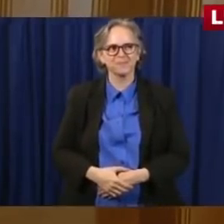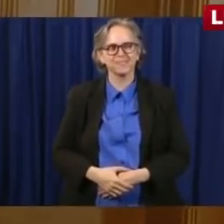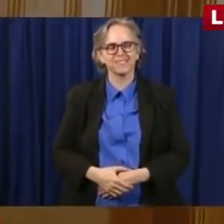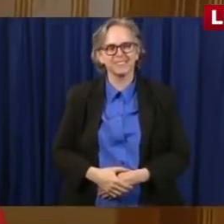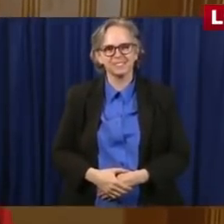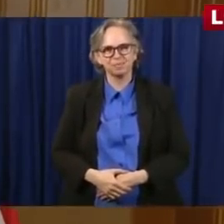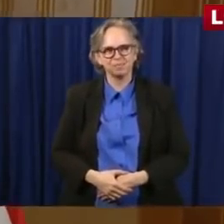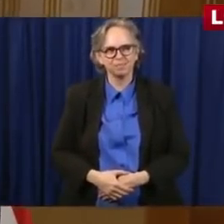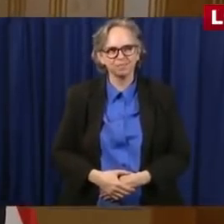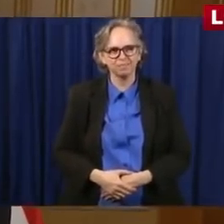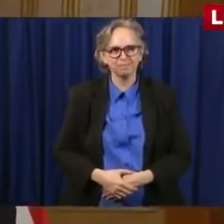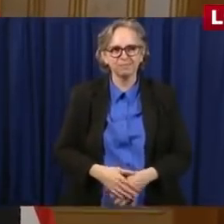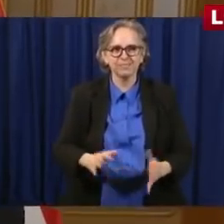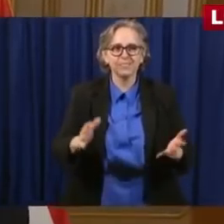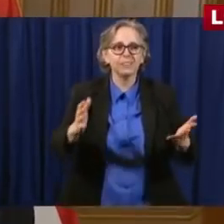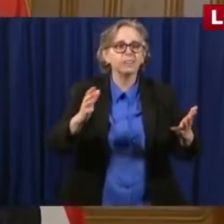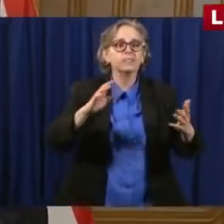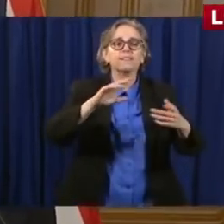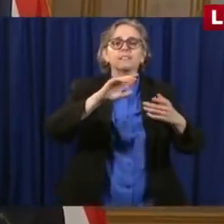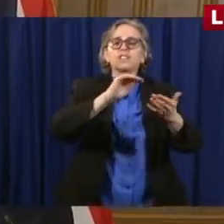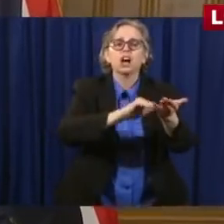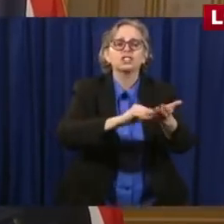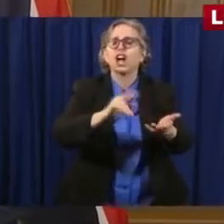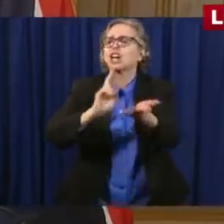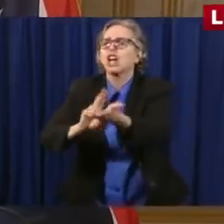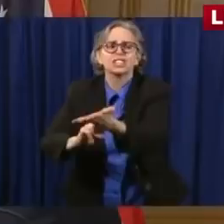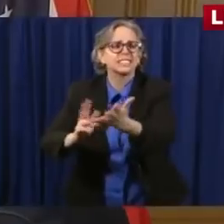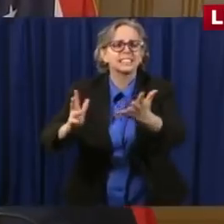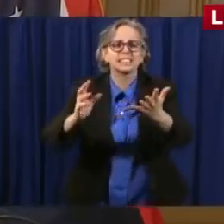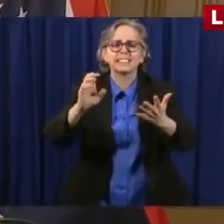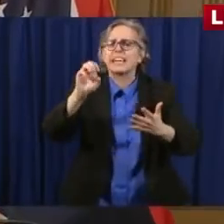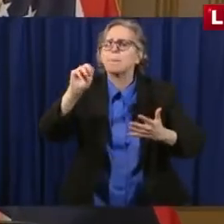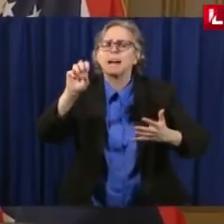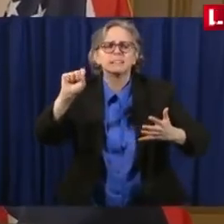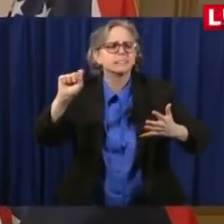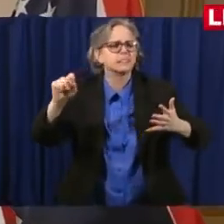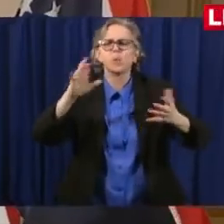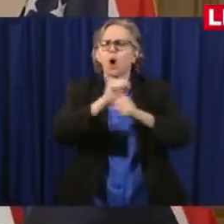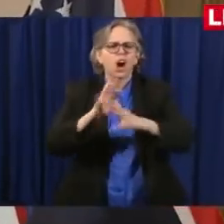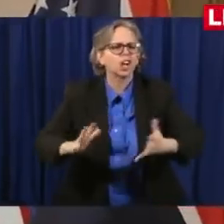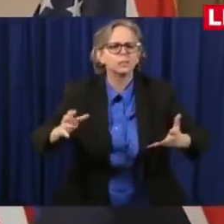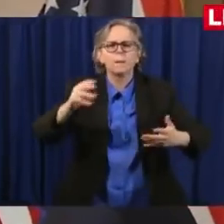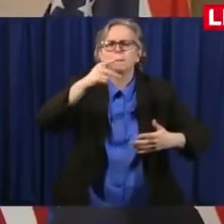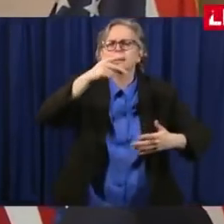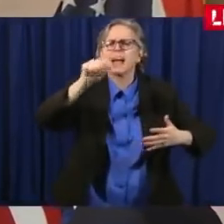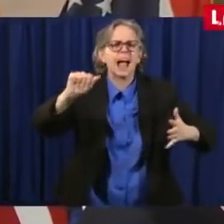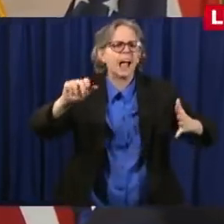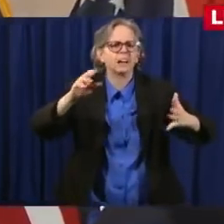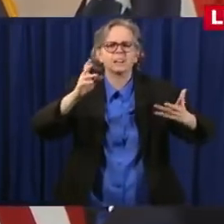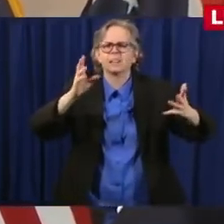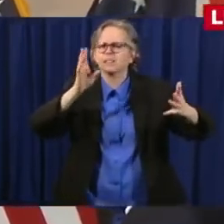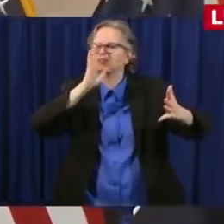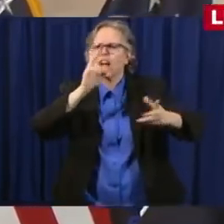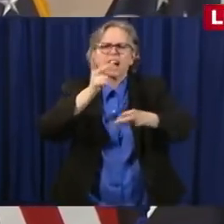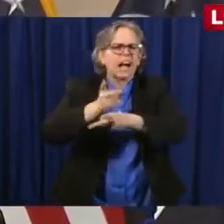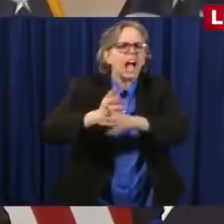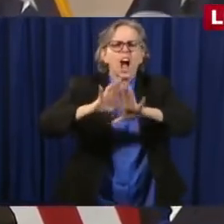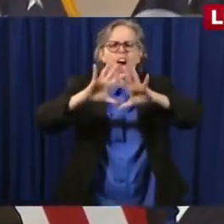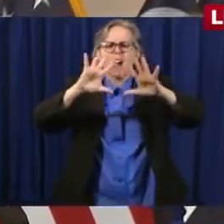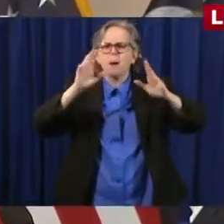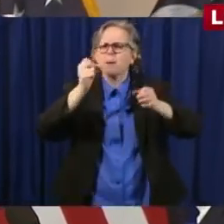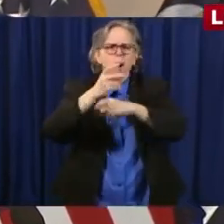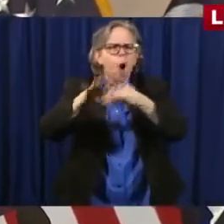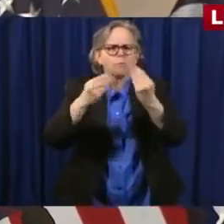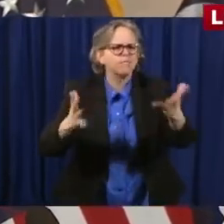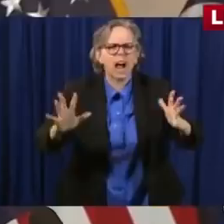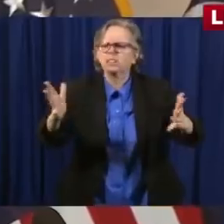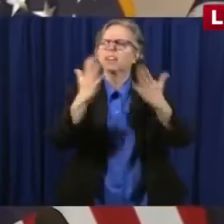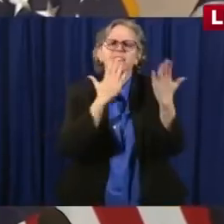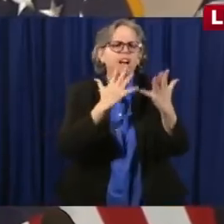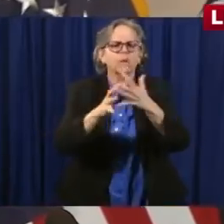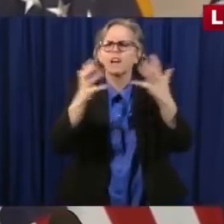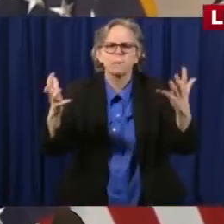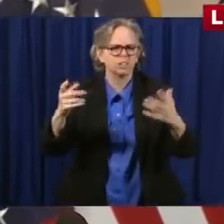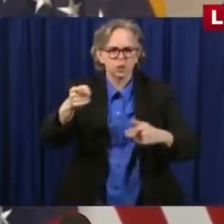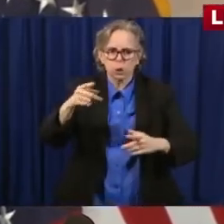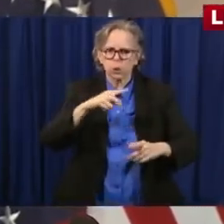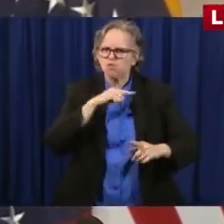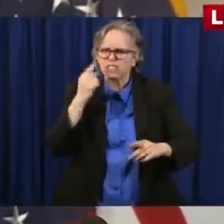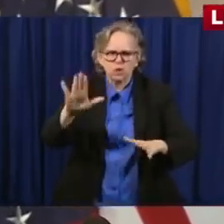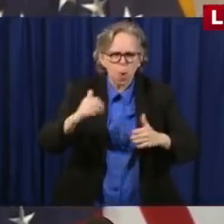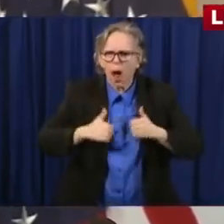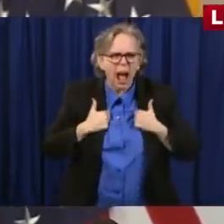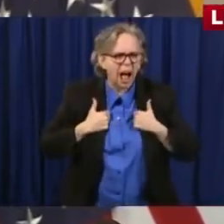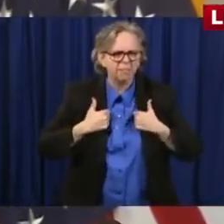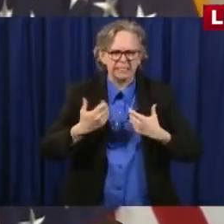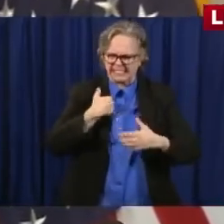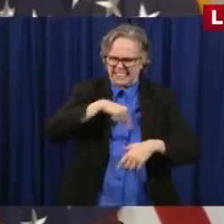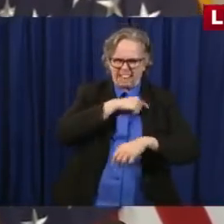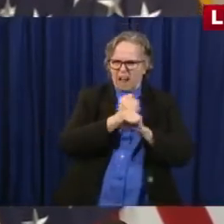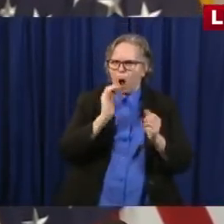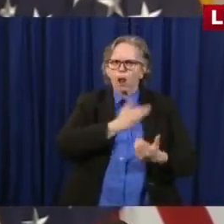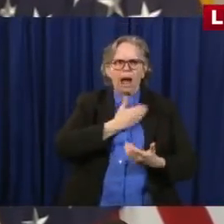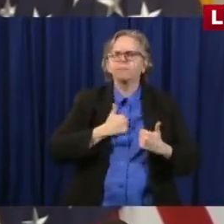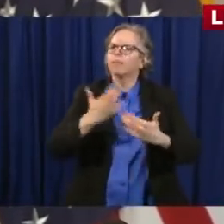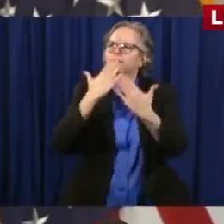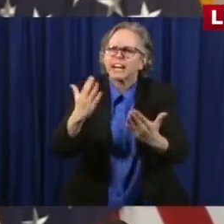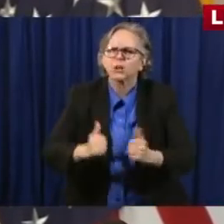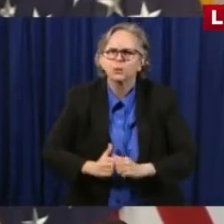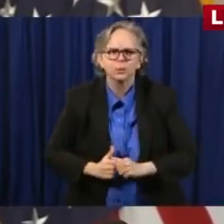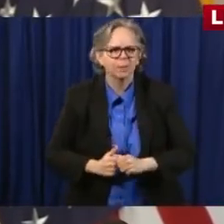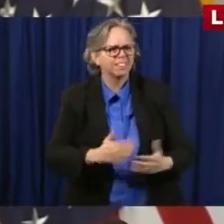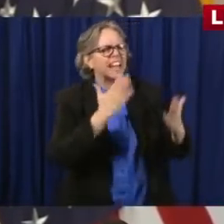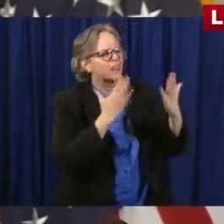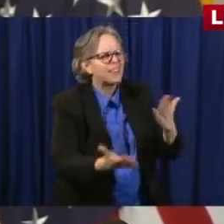TO ALL OF OUR DOCTORS, OUR NURSES, OUR PHYSICIANS ASSISTANTS, TO ALL OF YOU WHO ARE OUT THERE ON THE FRONT LINES RISKING YOUR LIVES TO SAVE OUR